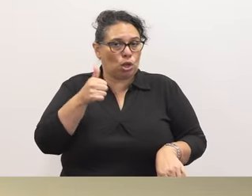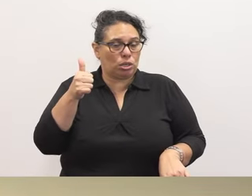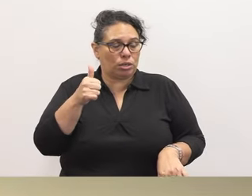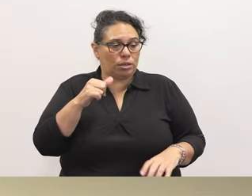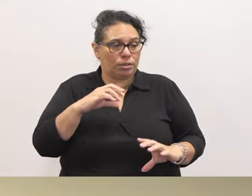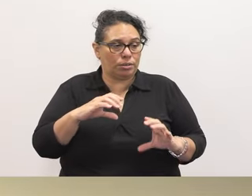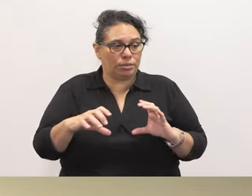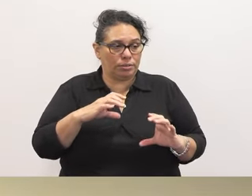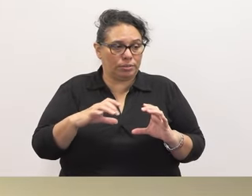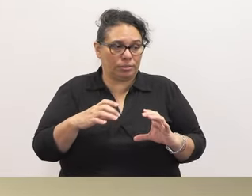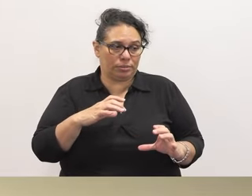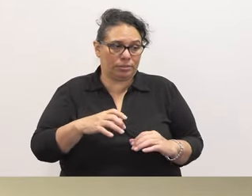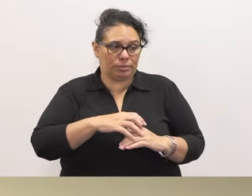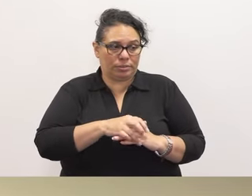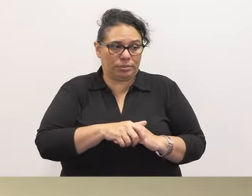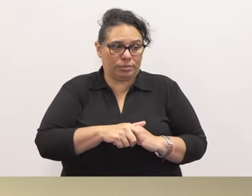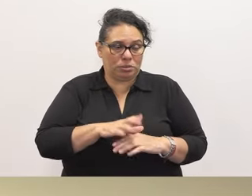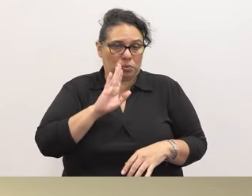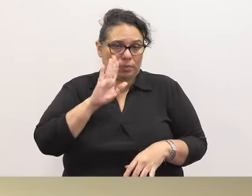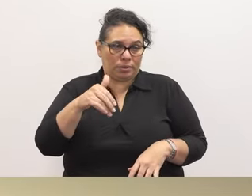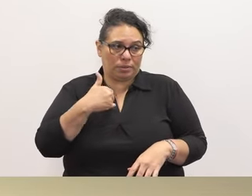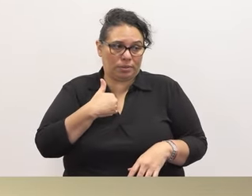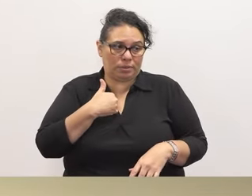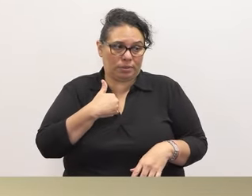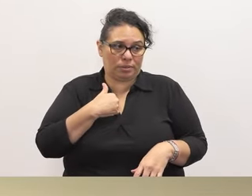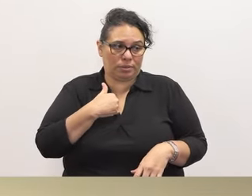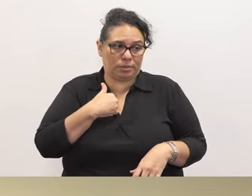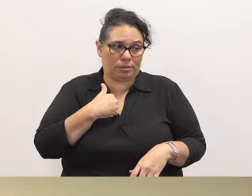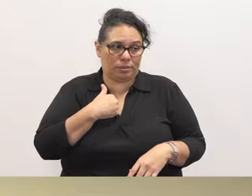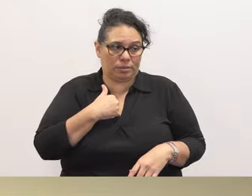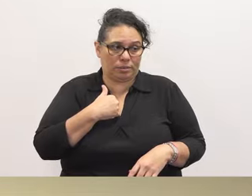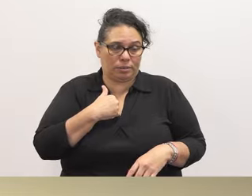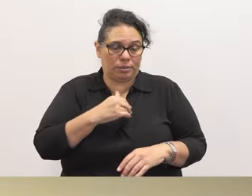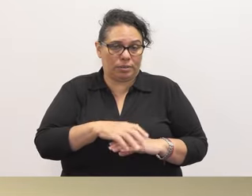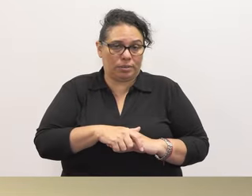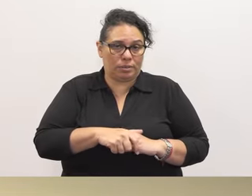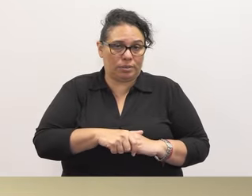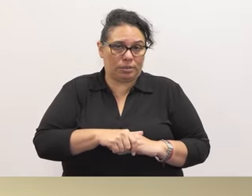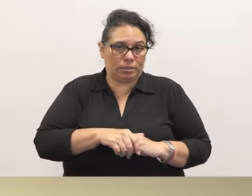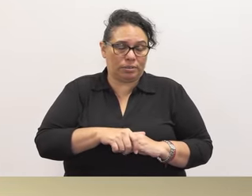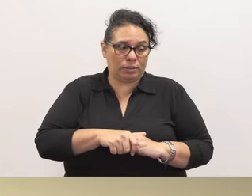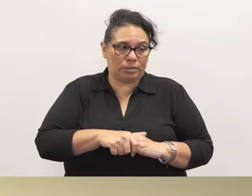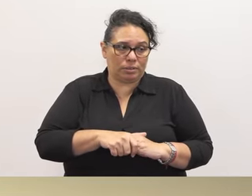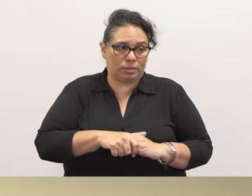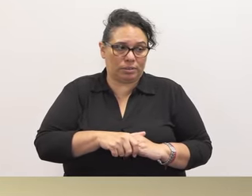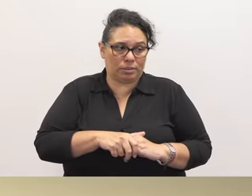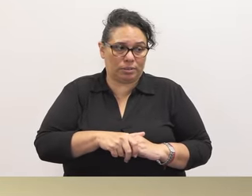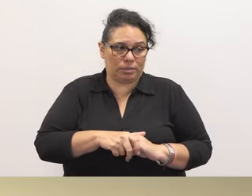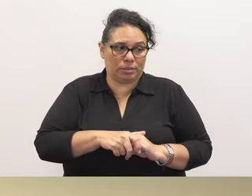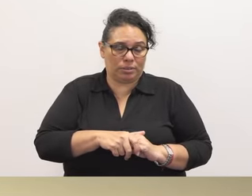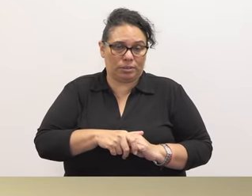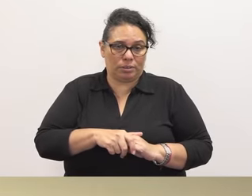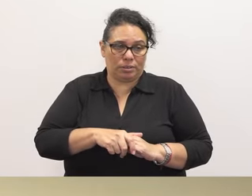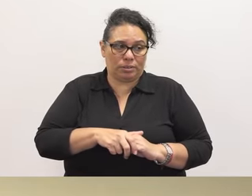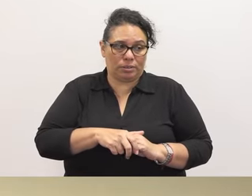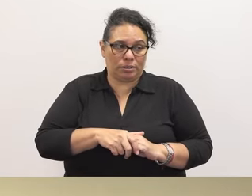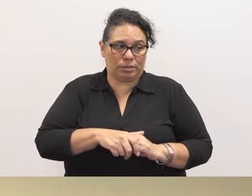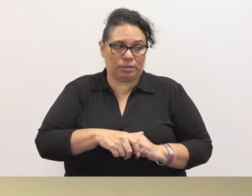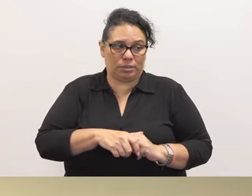we have and once you all land somewhere on this conversation, it's probably gonna make it a lot easier to figure out where you land on several of these other ones as well.